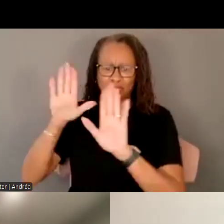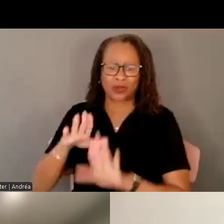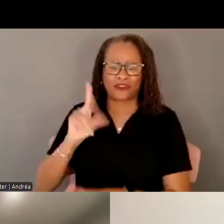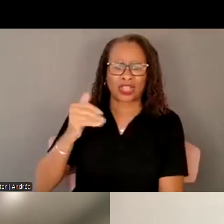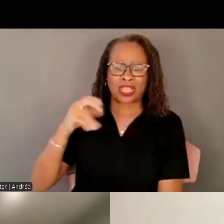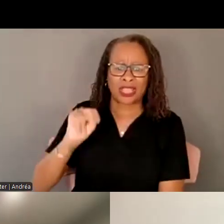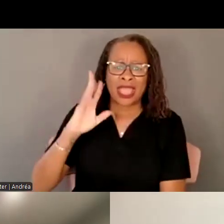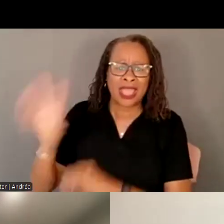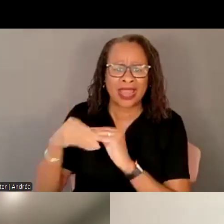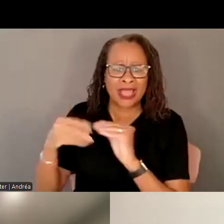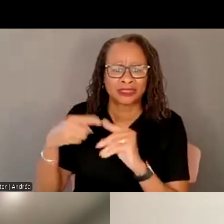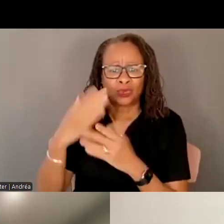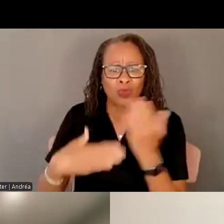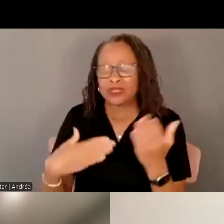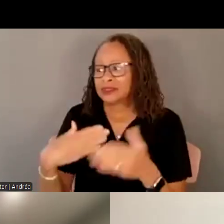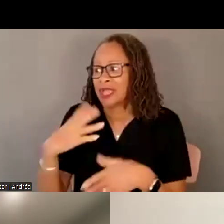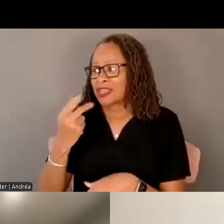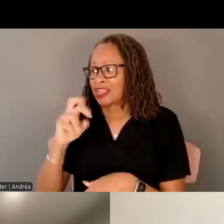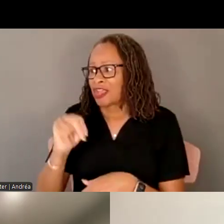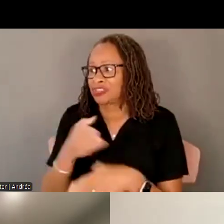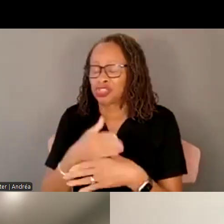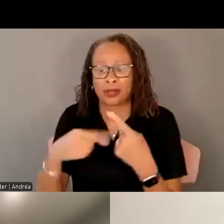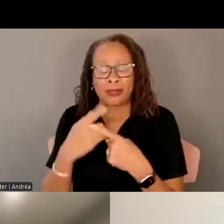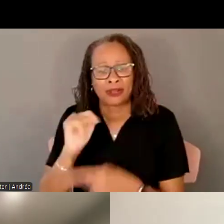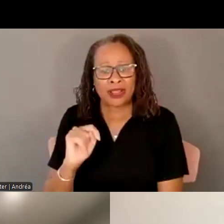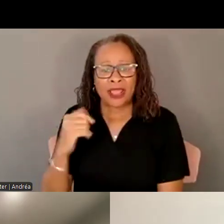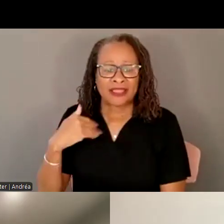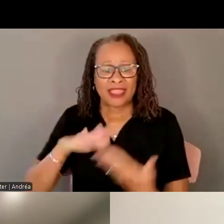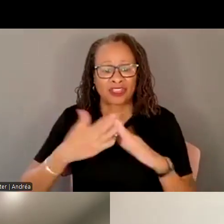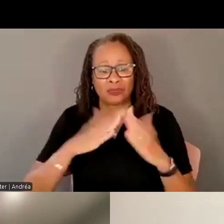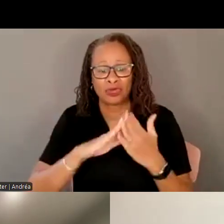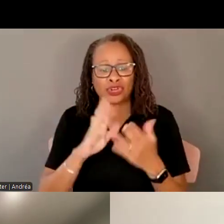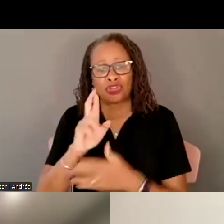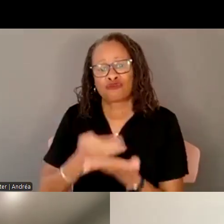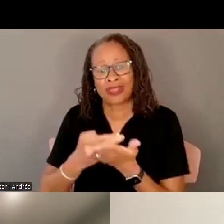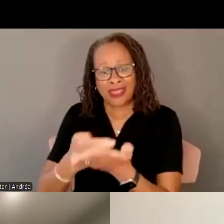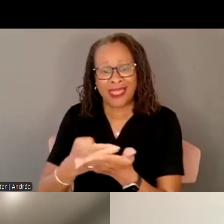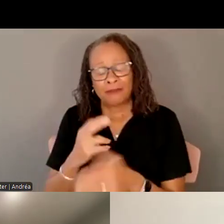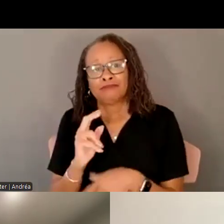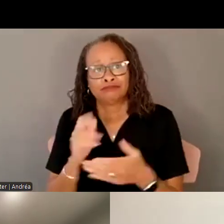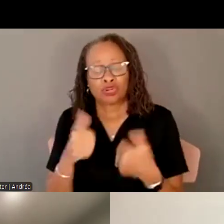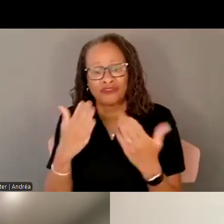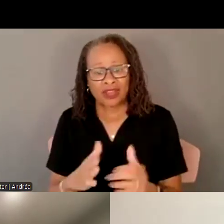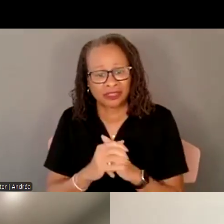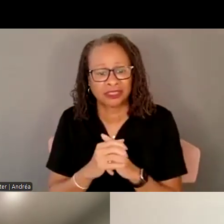on some of what Karen shared about, you know, those community rehab providers or those nonprofits that work within communities